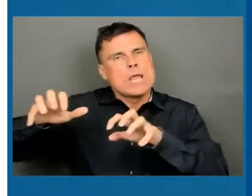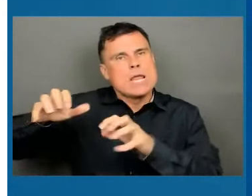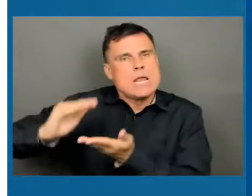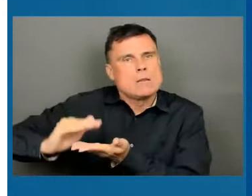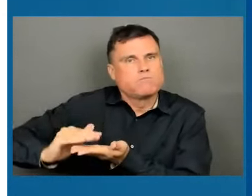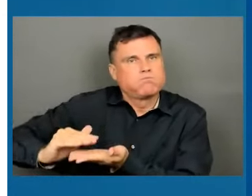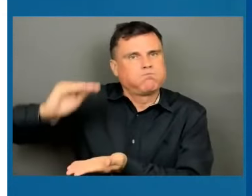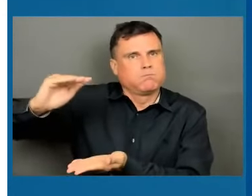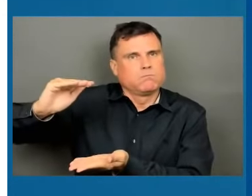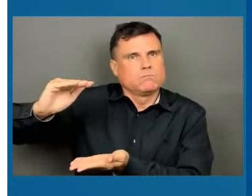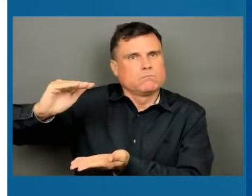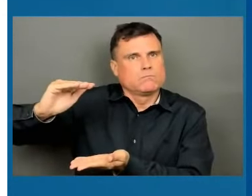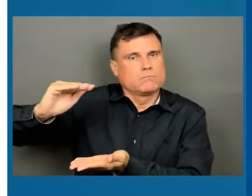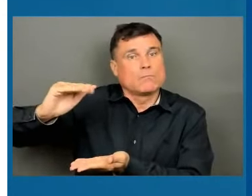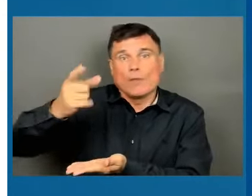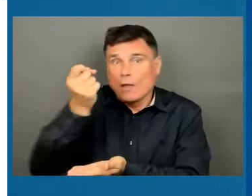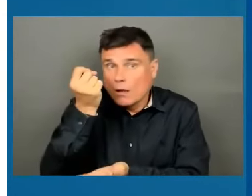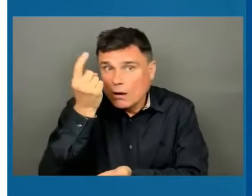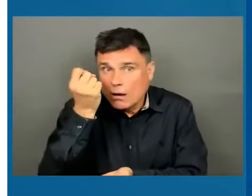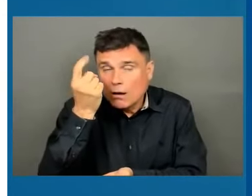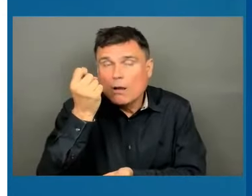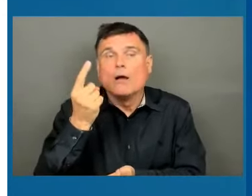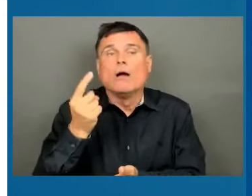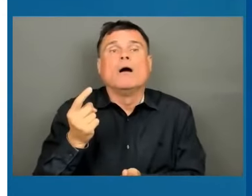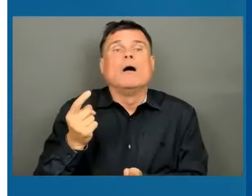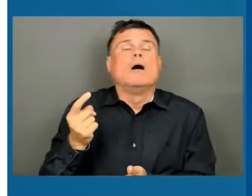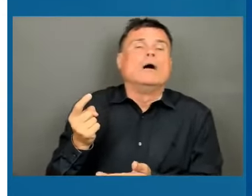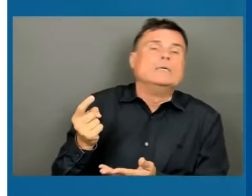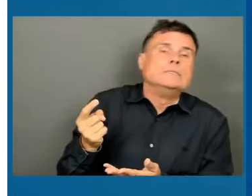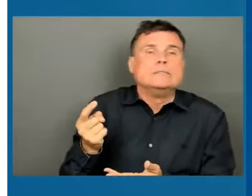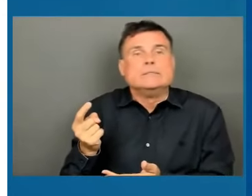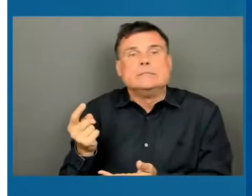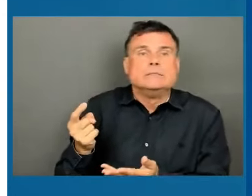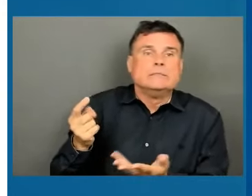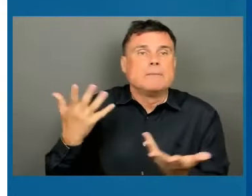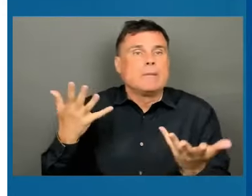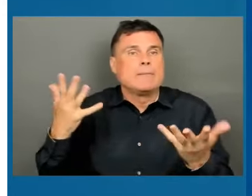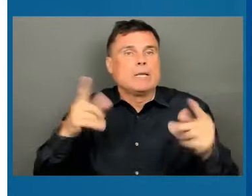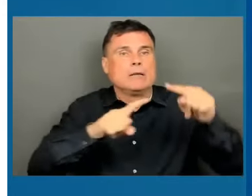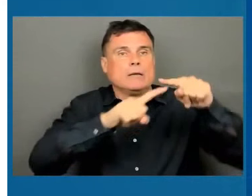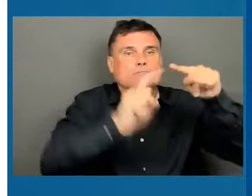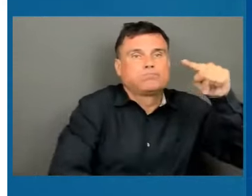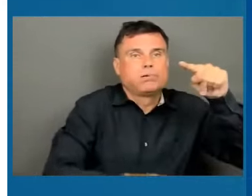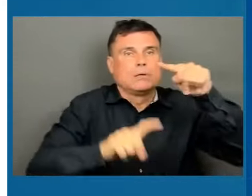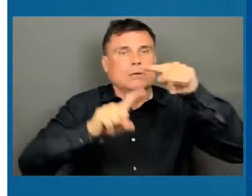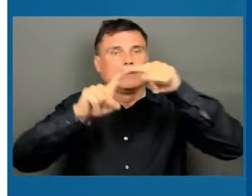investigative activity. So this is an area we're expecting continued rain through to